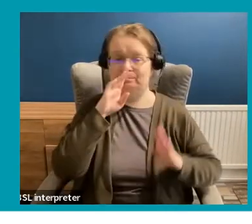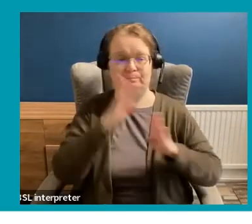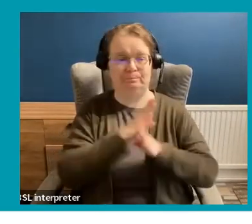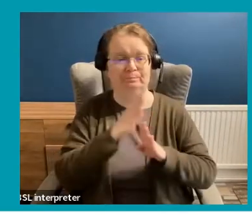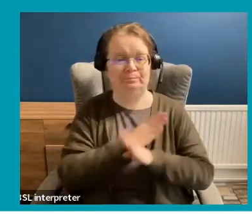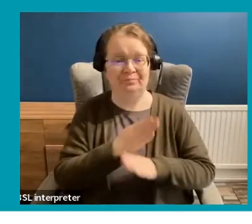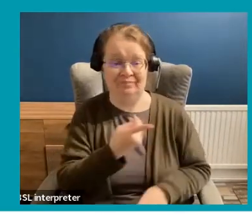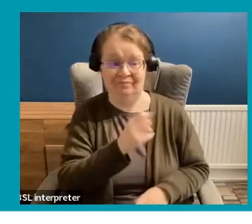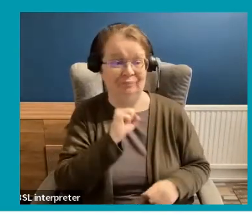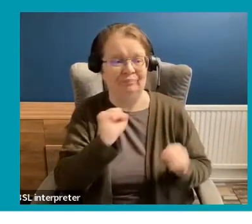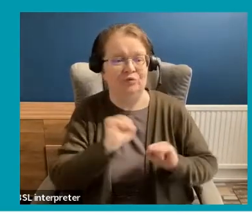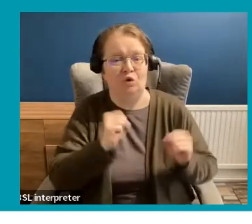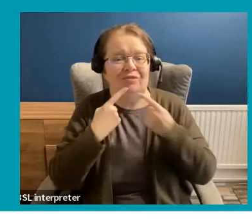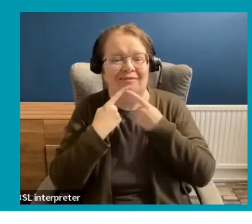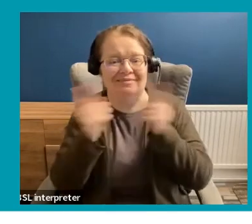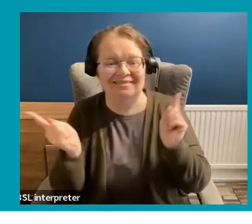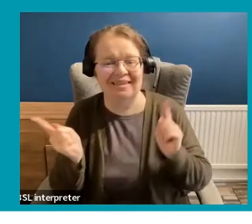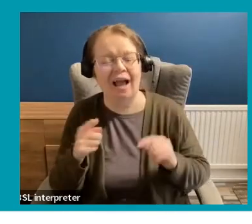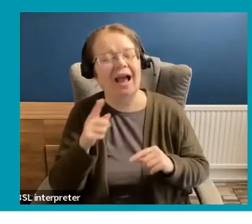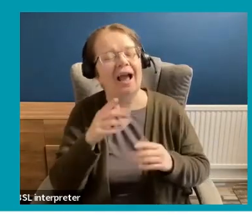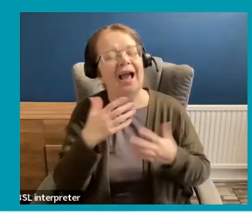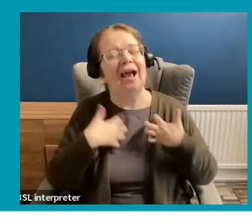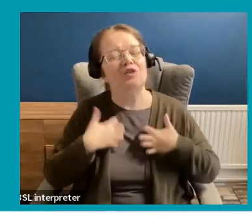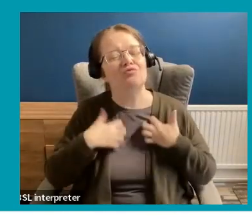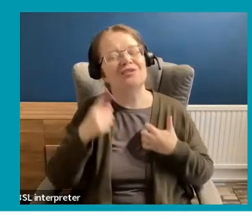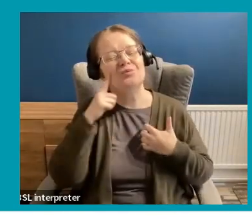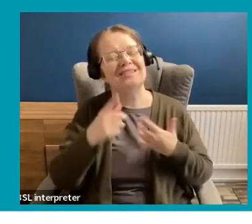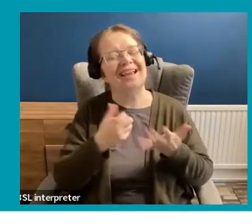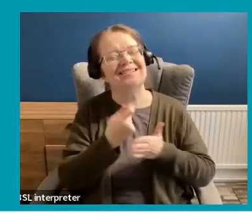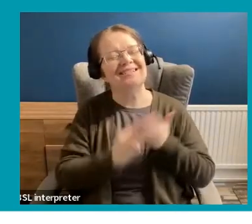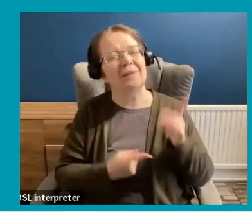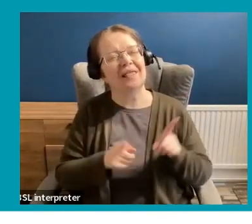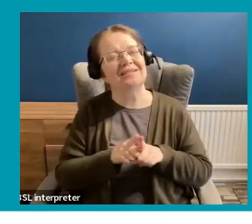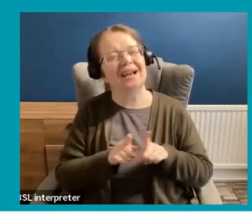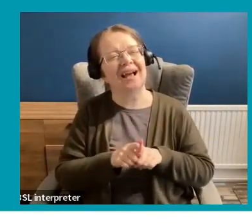Just as how people say disability is only people in wheelchairs.